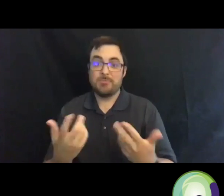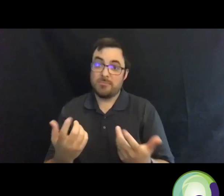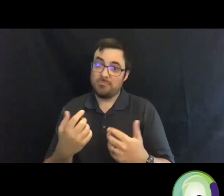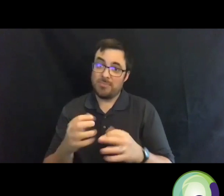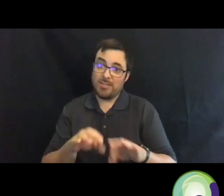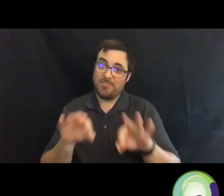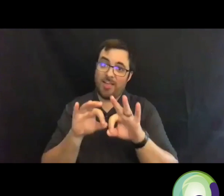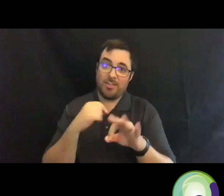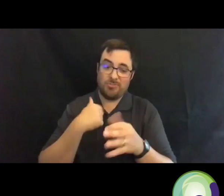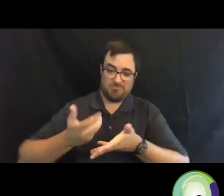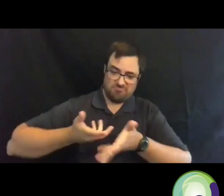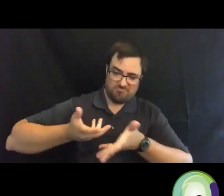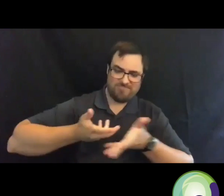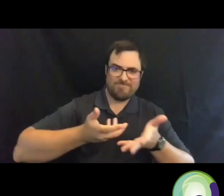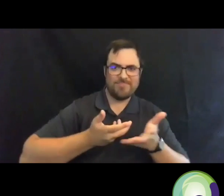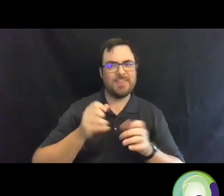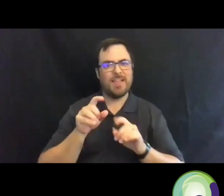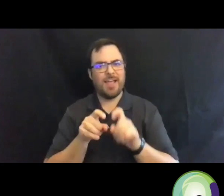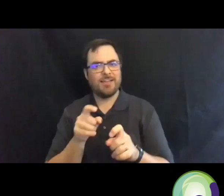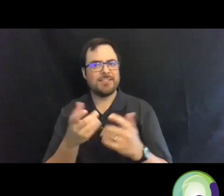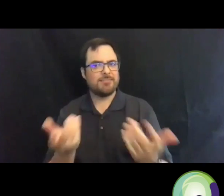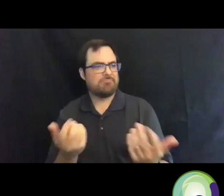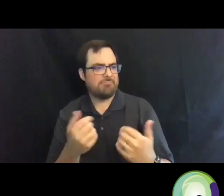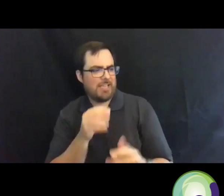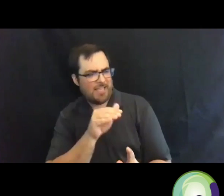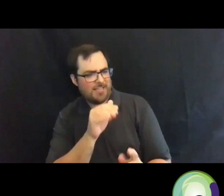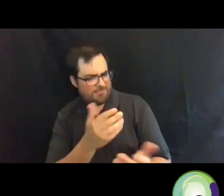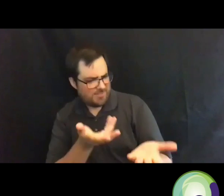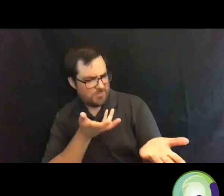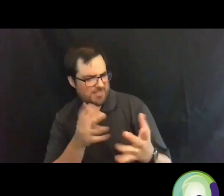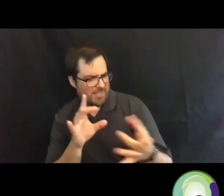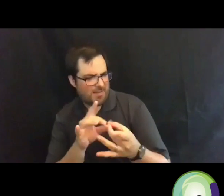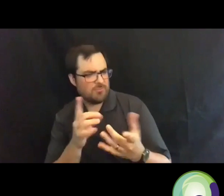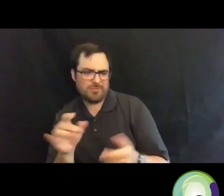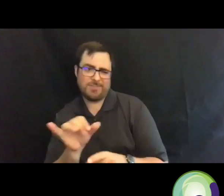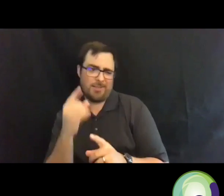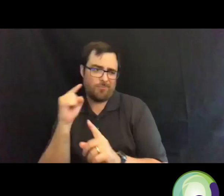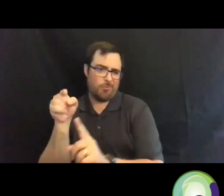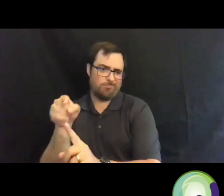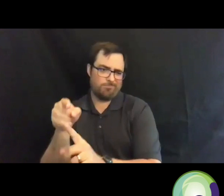and just asking the person like hey can we connect? You know, we're both in this for this student and